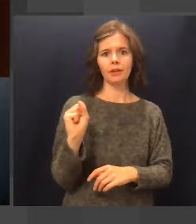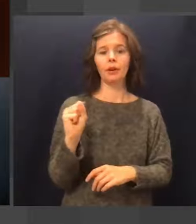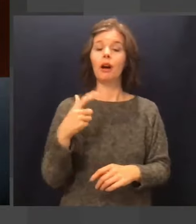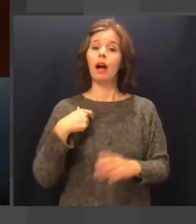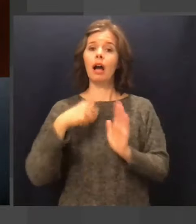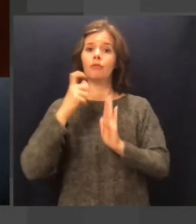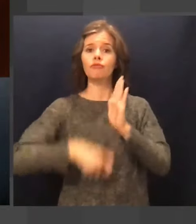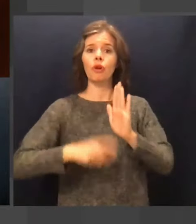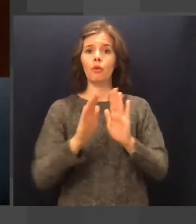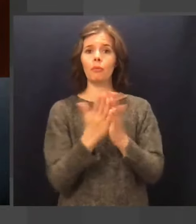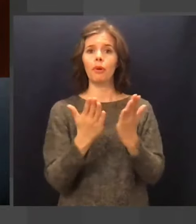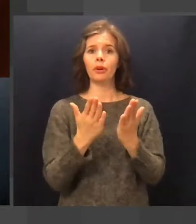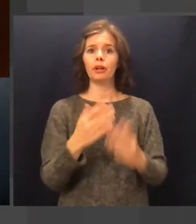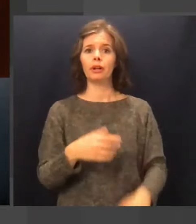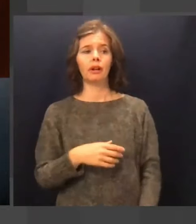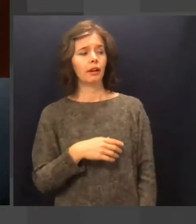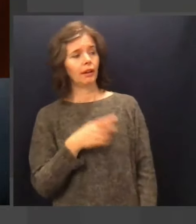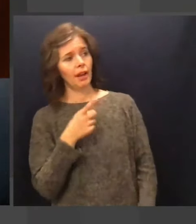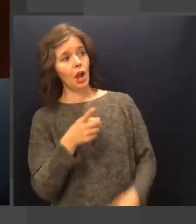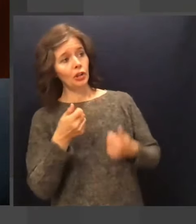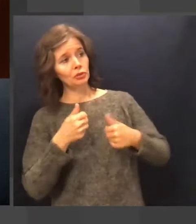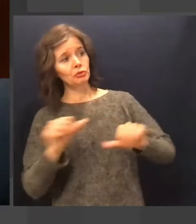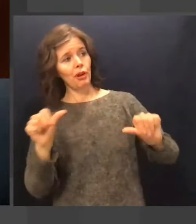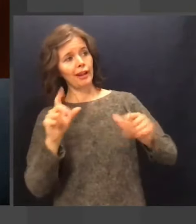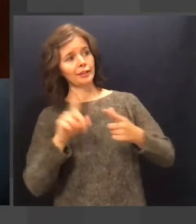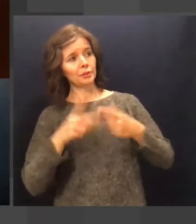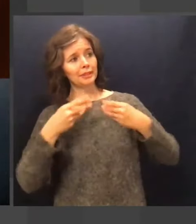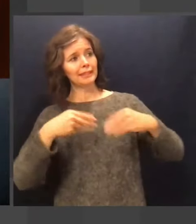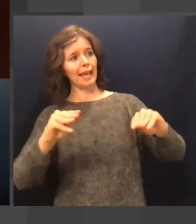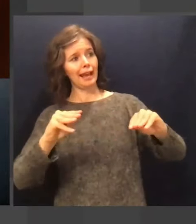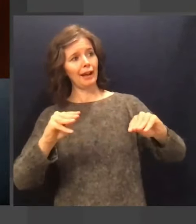BOOK. ARE YOU TRYING TO SELL THAT TO EVERYONE IN THE AUDIENCE WATCHING?